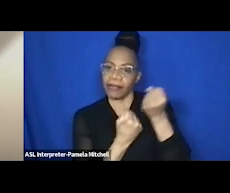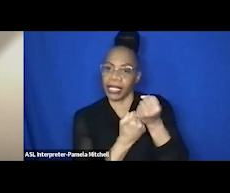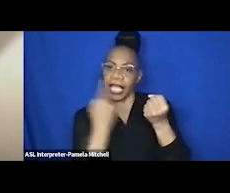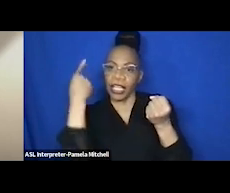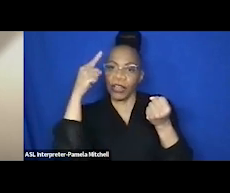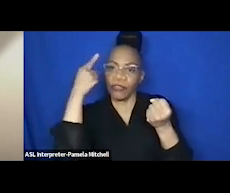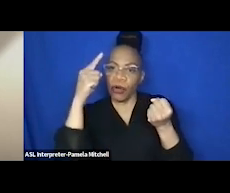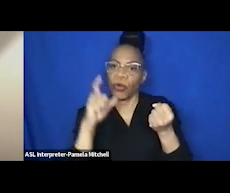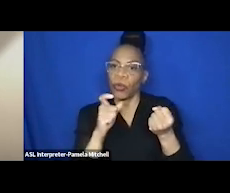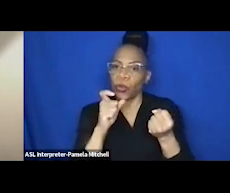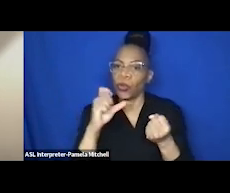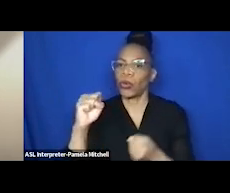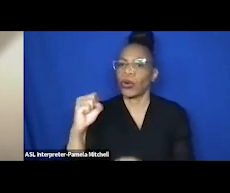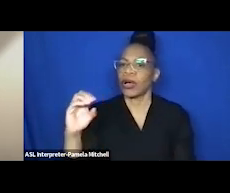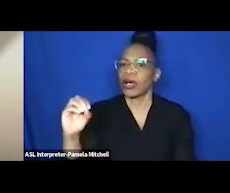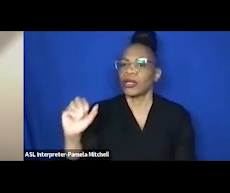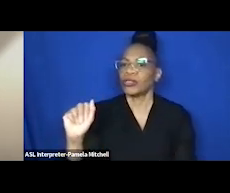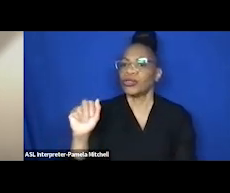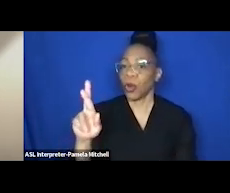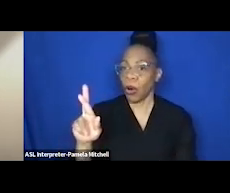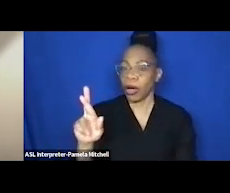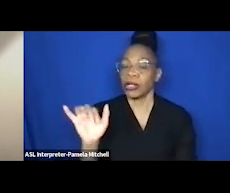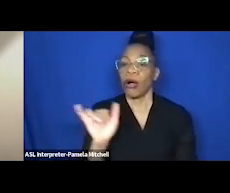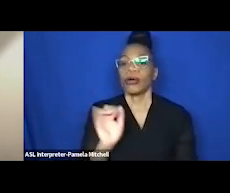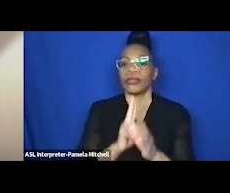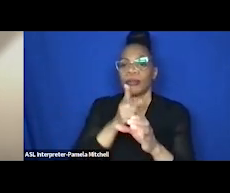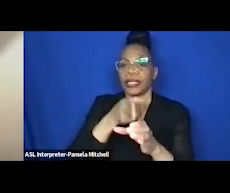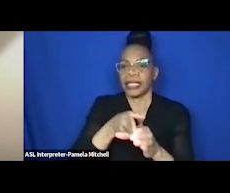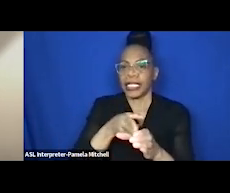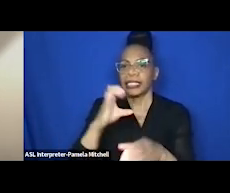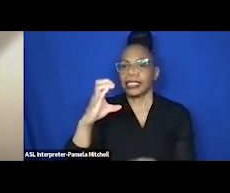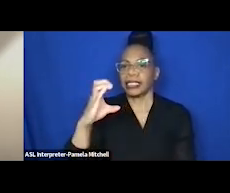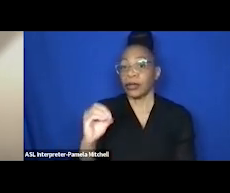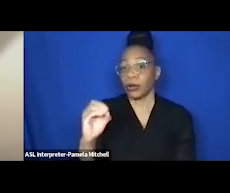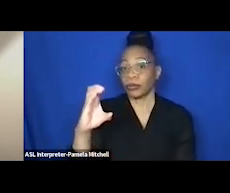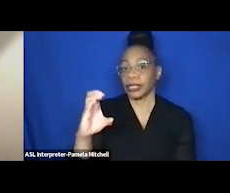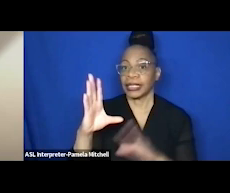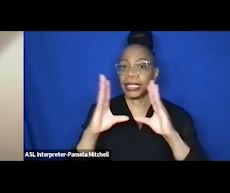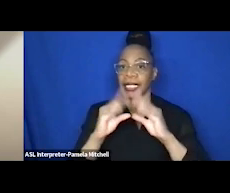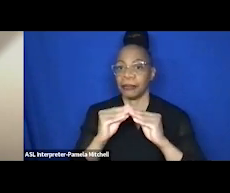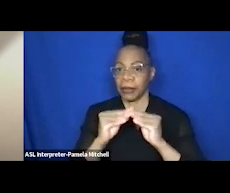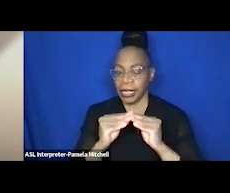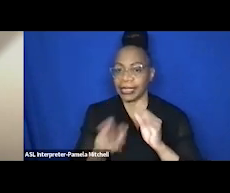Also participating in continuum of care meetings, again, to bring up SOAR.